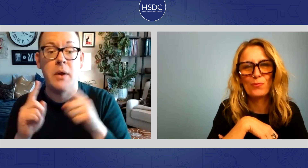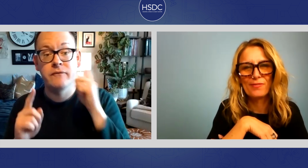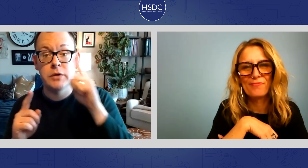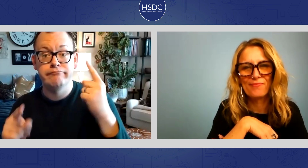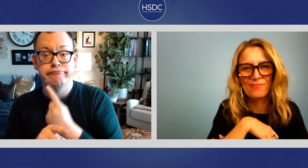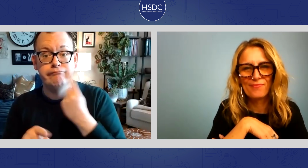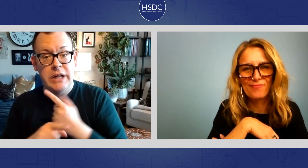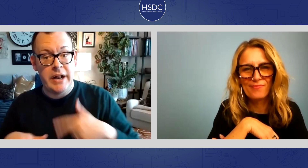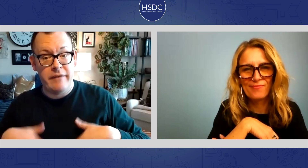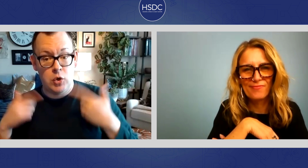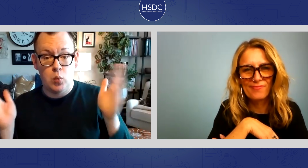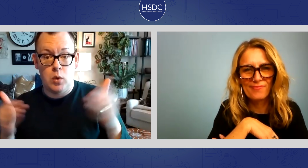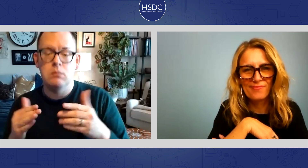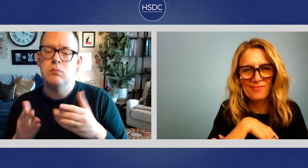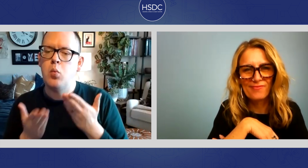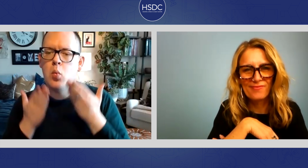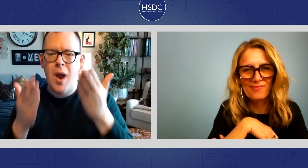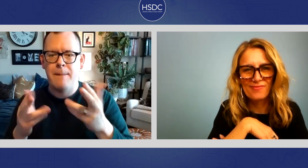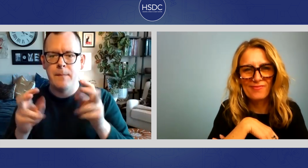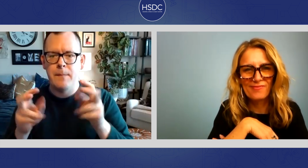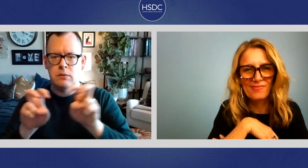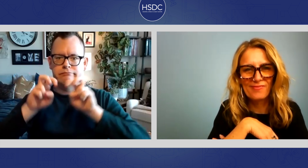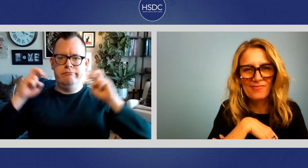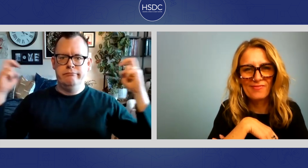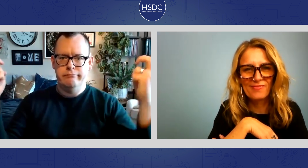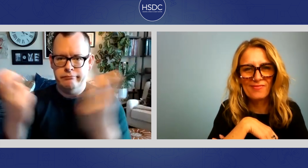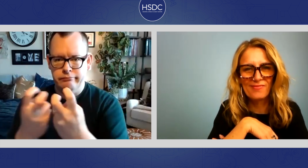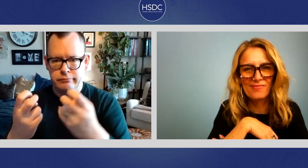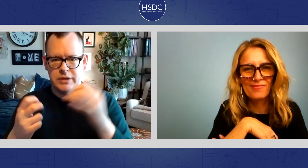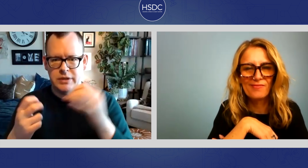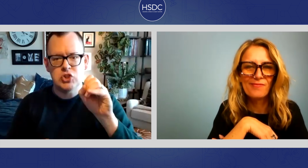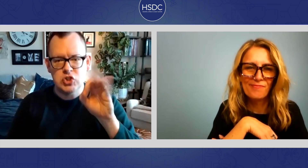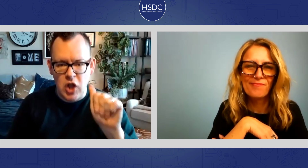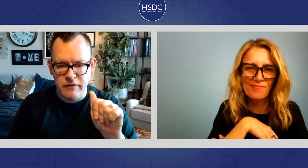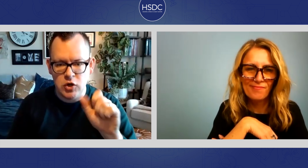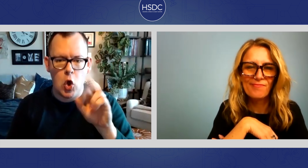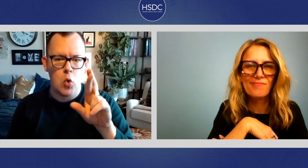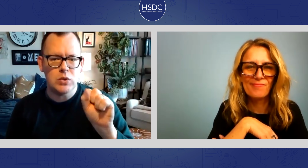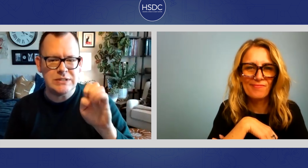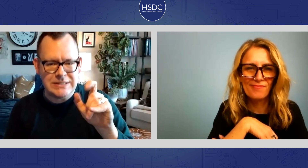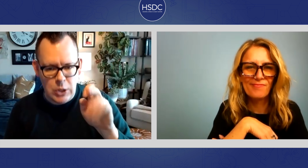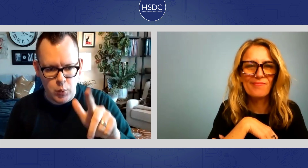Now for the living room, we also recommend you have seating in the round. An L-shaped sofa or